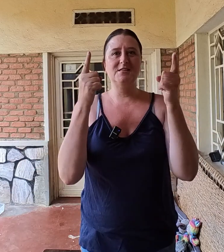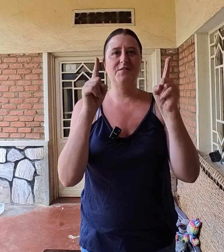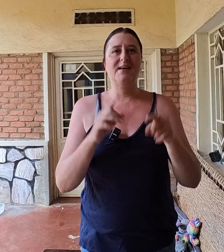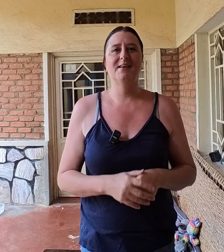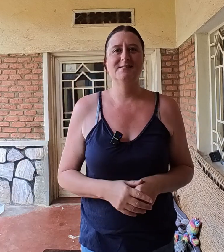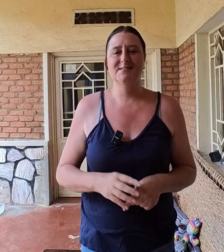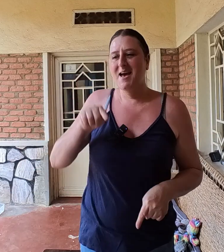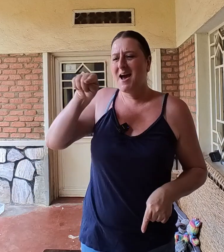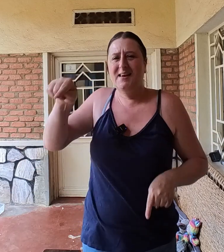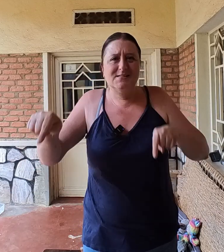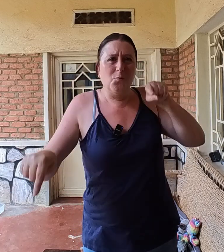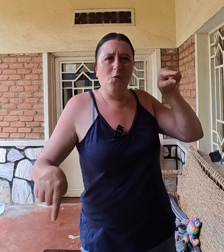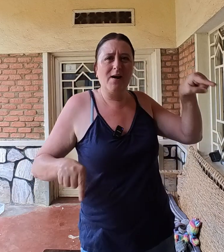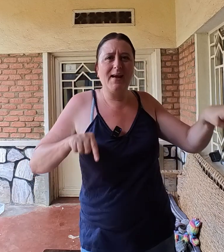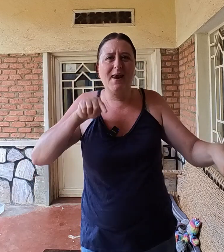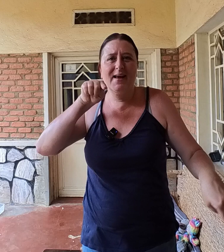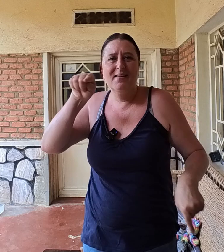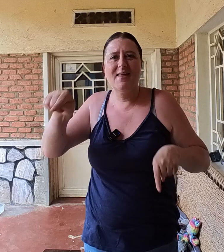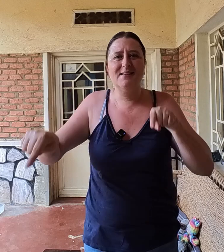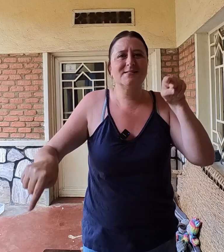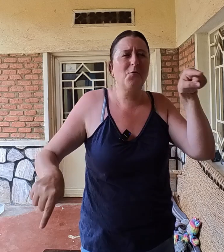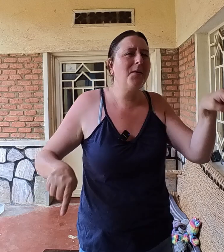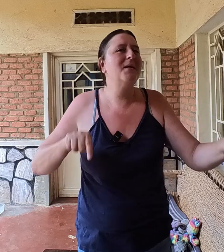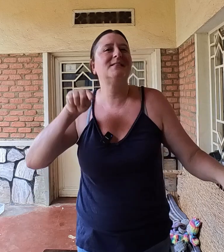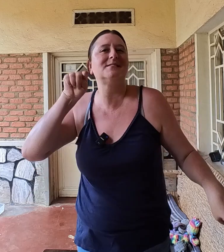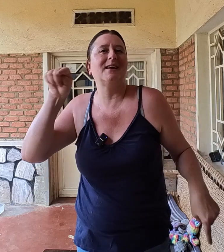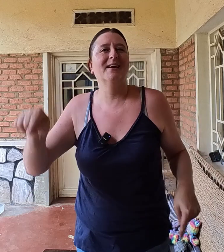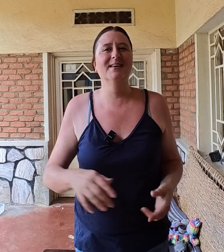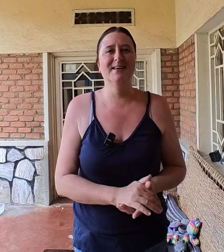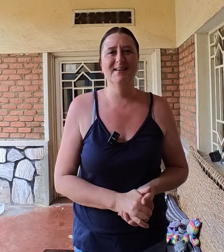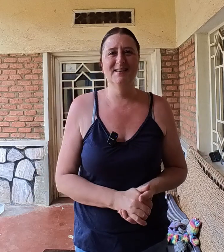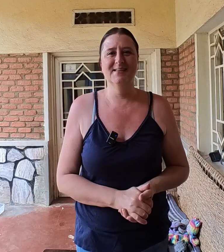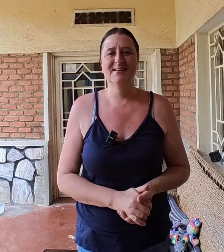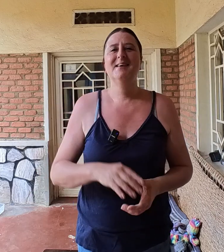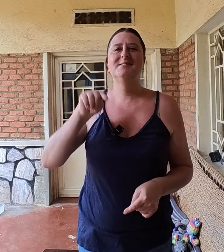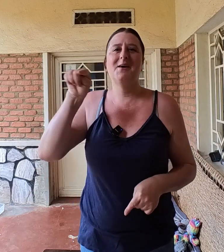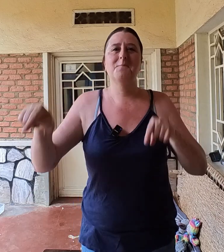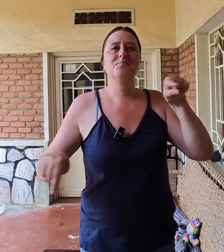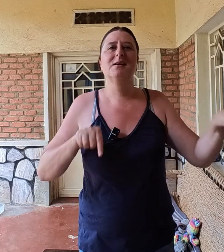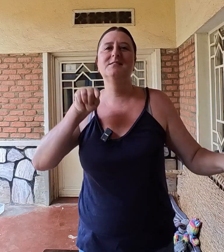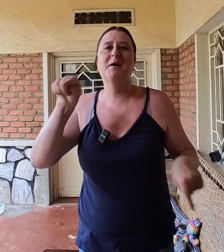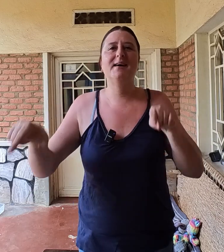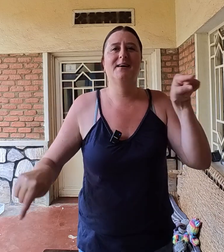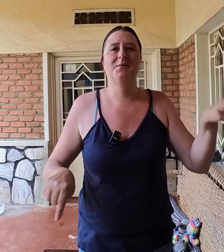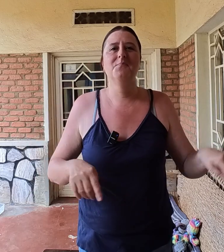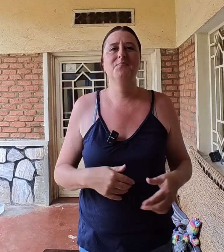pointed fingers, and it's walking like this. Quite menacing. So, spider.